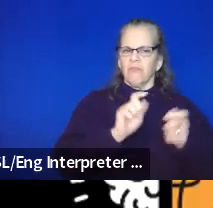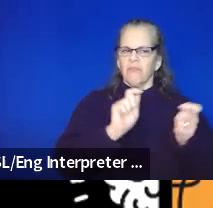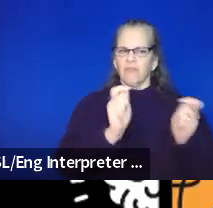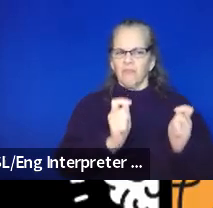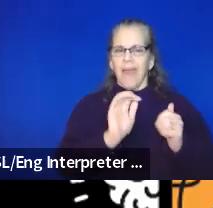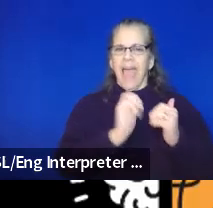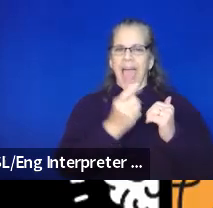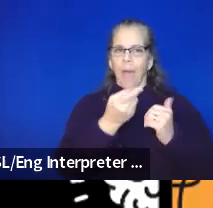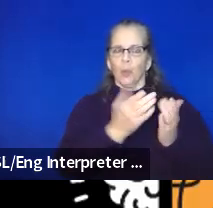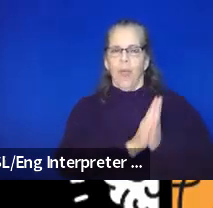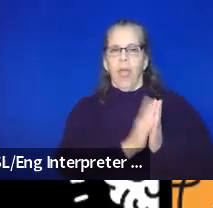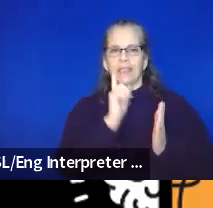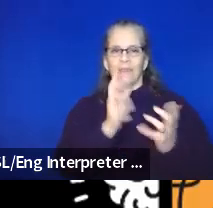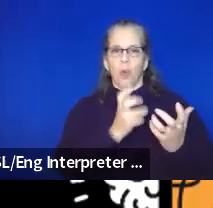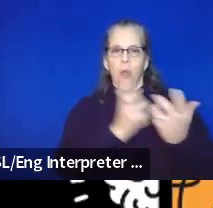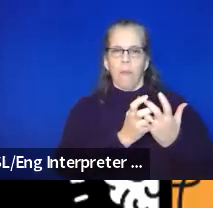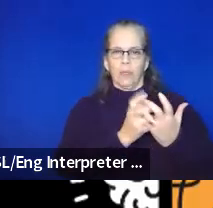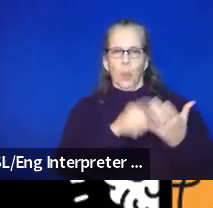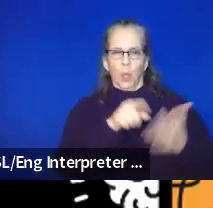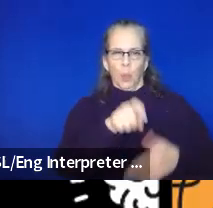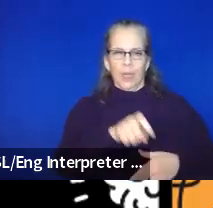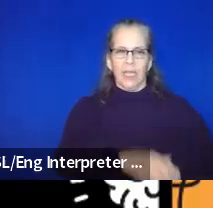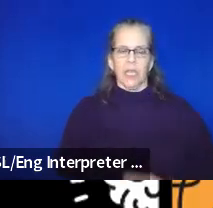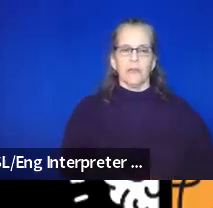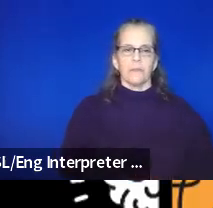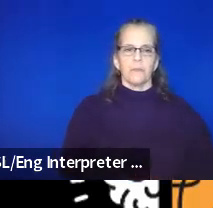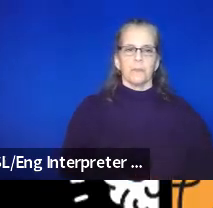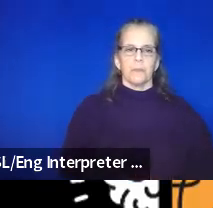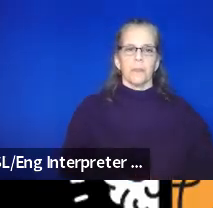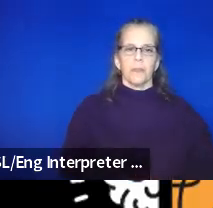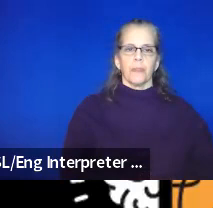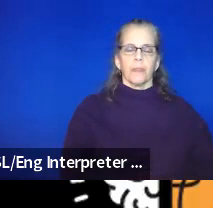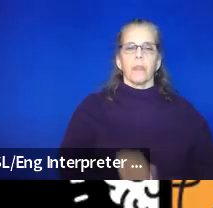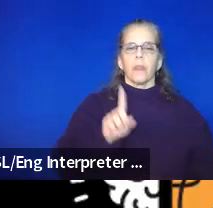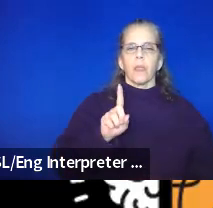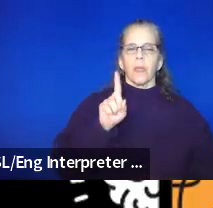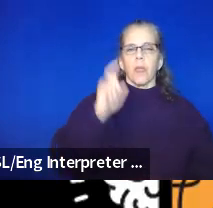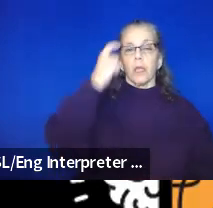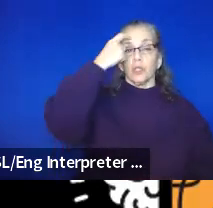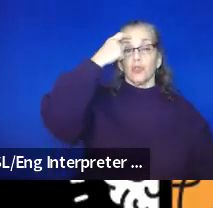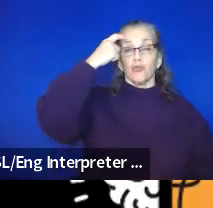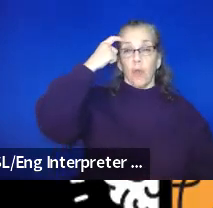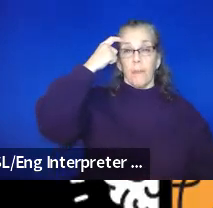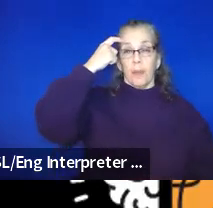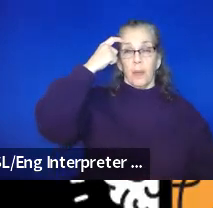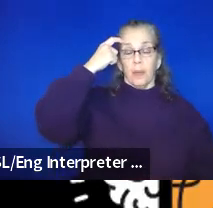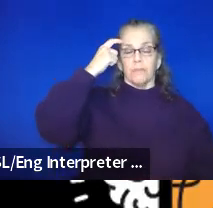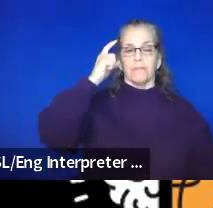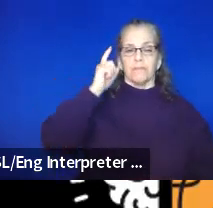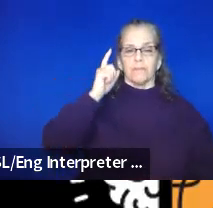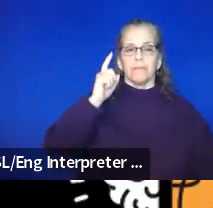So, the top bullet, prior trauma versus empathy. So, you gotta leave your prior discrimination